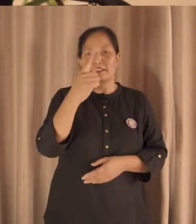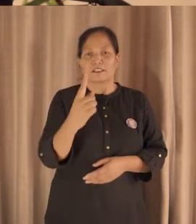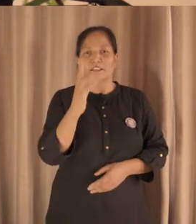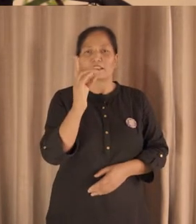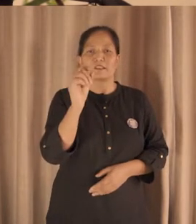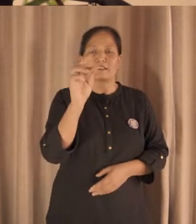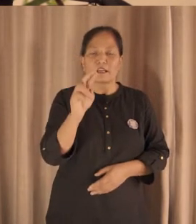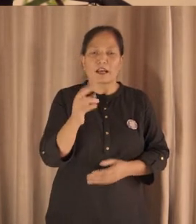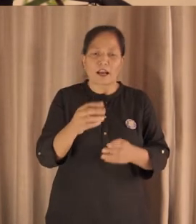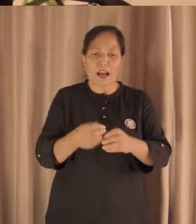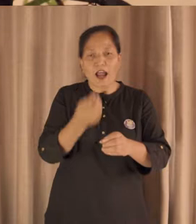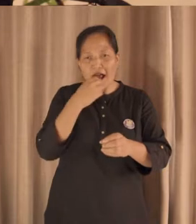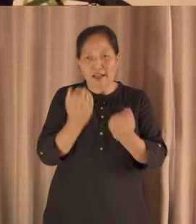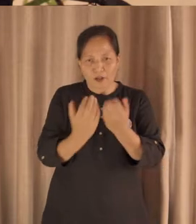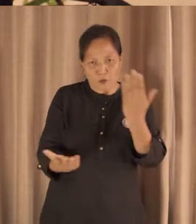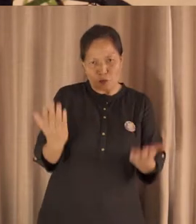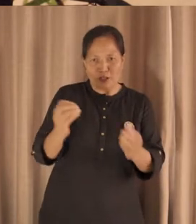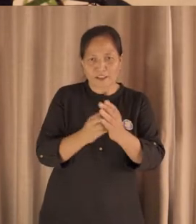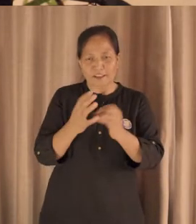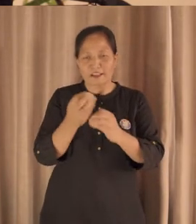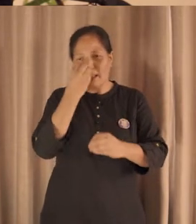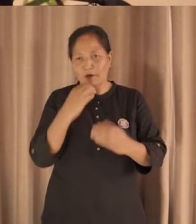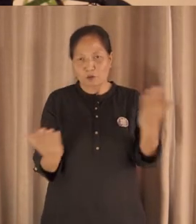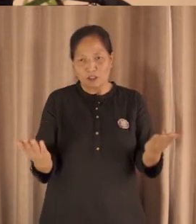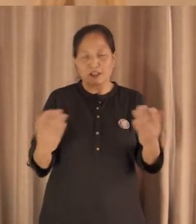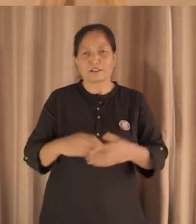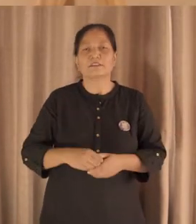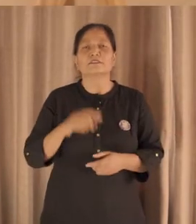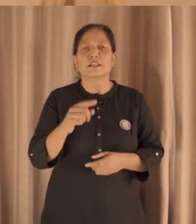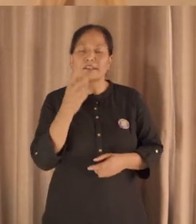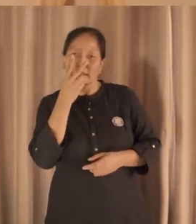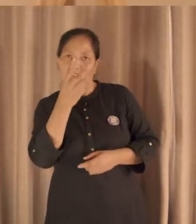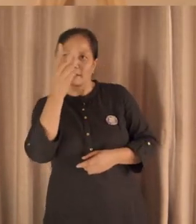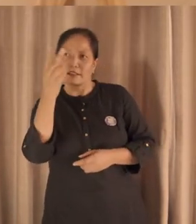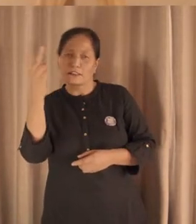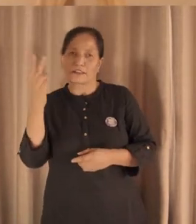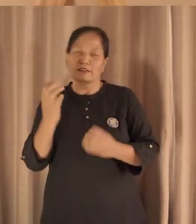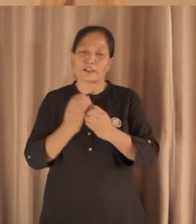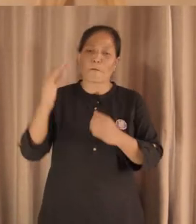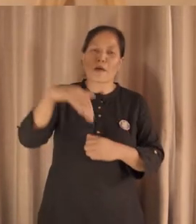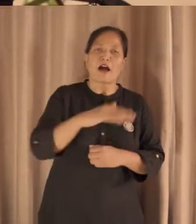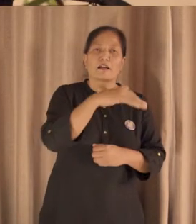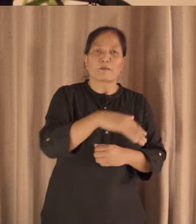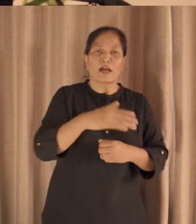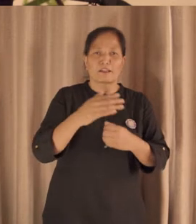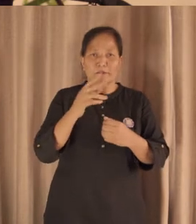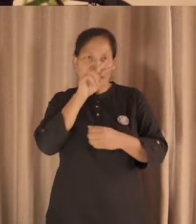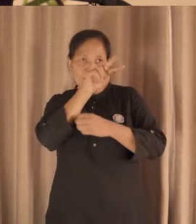very imminent for us to understand our history. The first election of the constituent assembly in 2064 B.S. failed to give us a constitution because ensuring the rights of the people